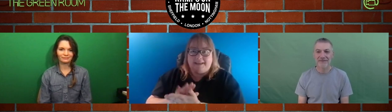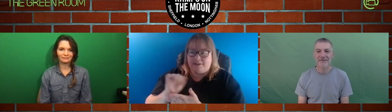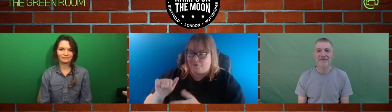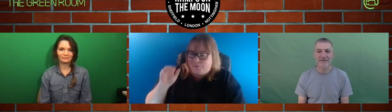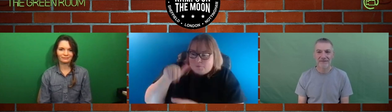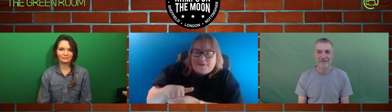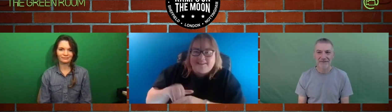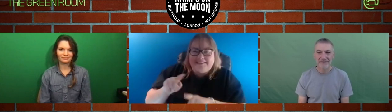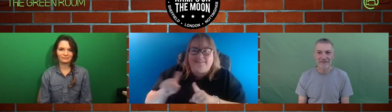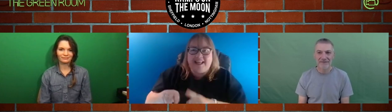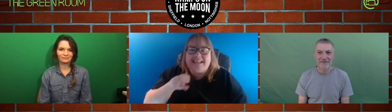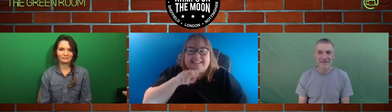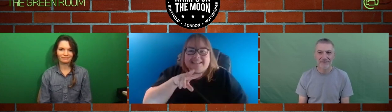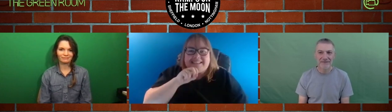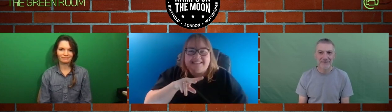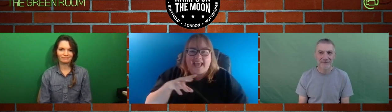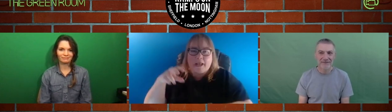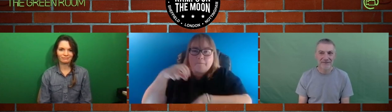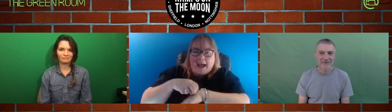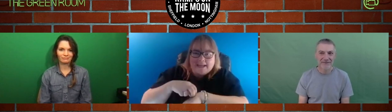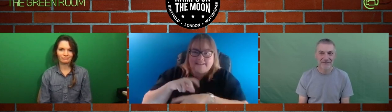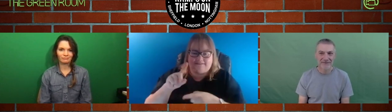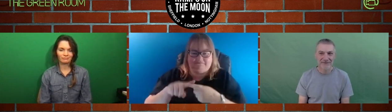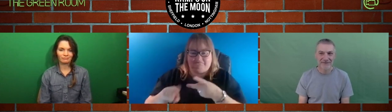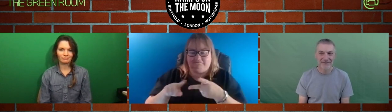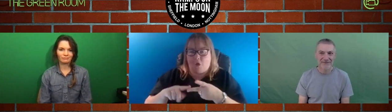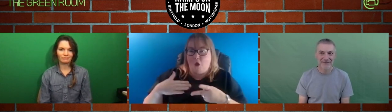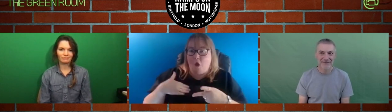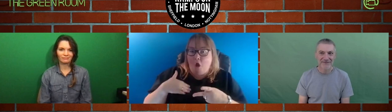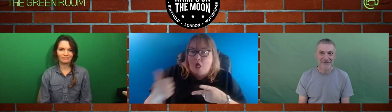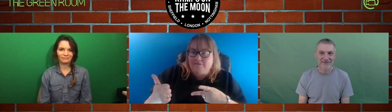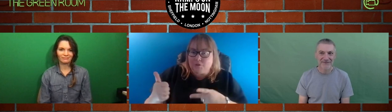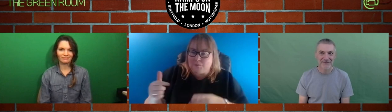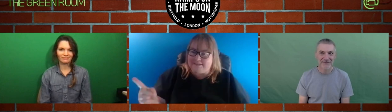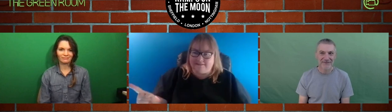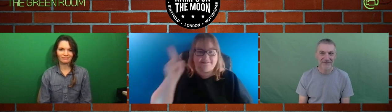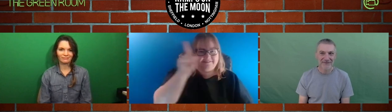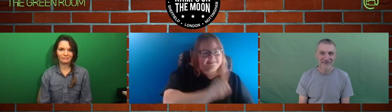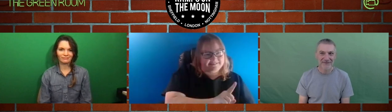Horse then you get to do Oliver Twist and have some time away from Dark Horse and then go back and you're already